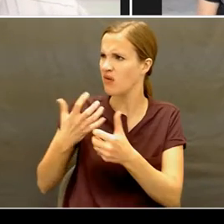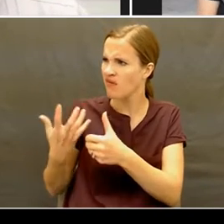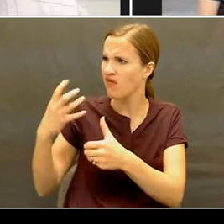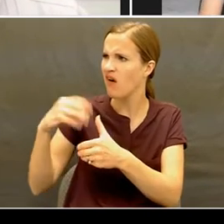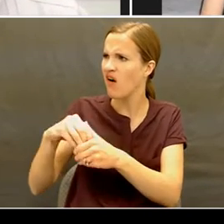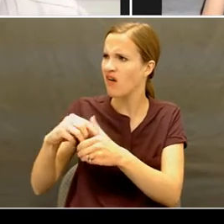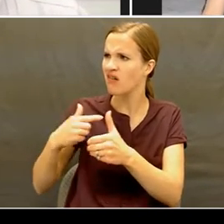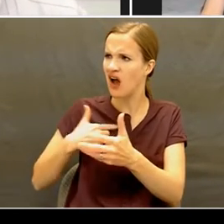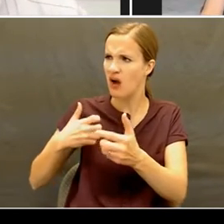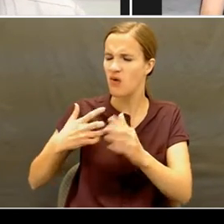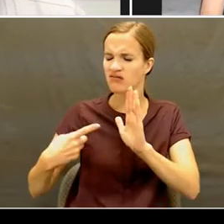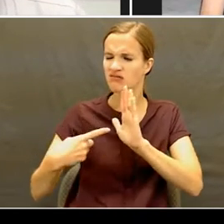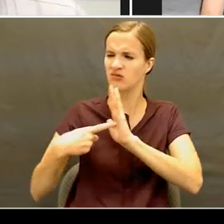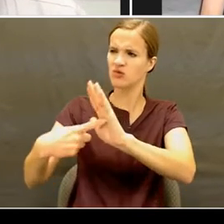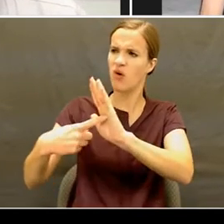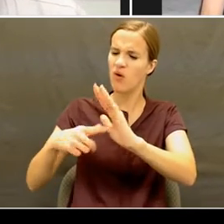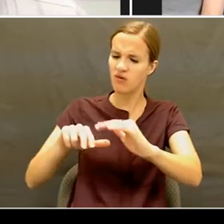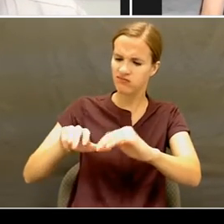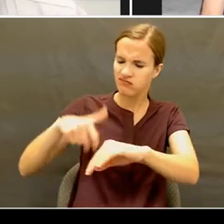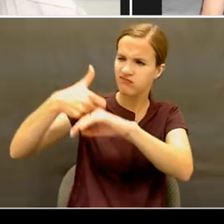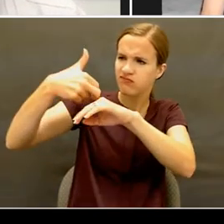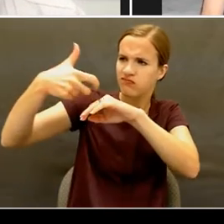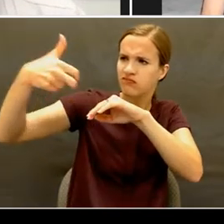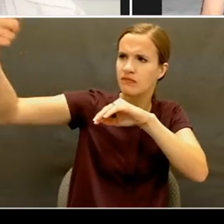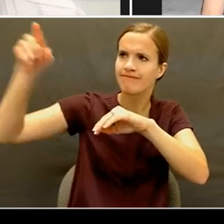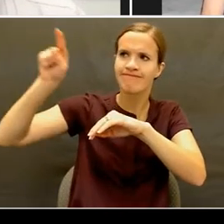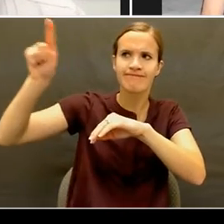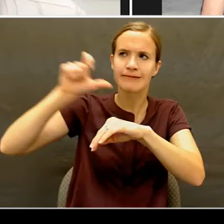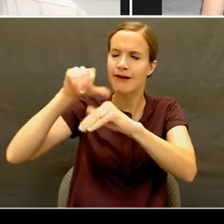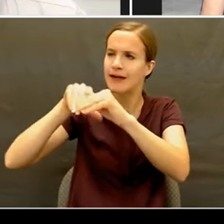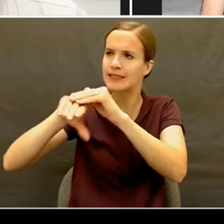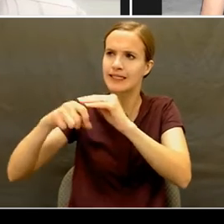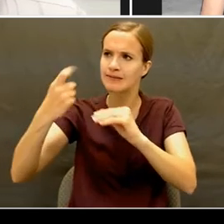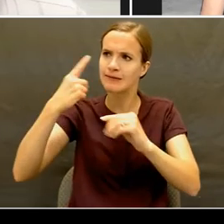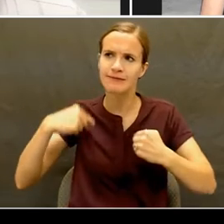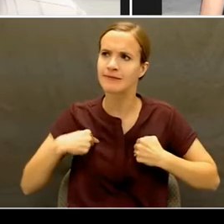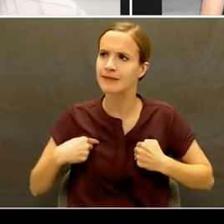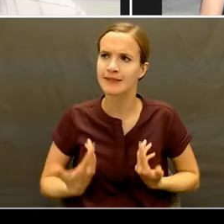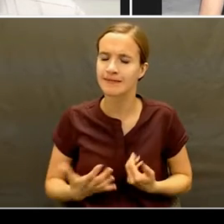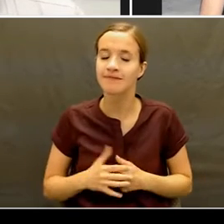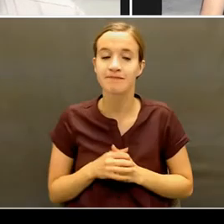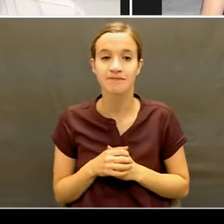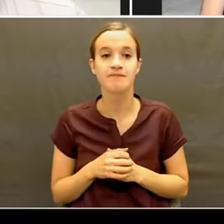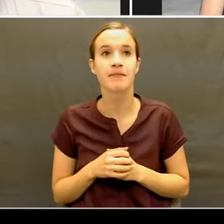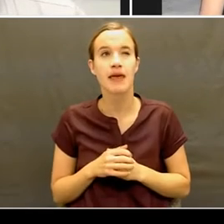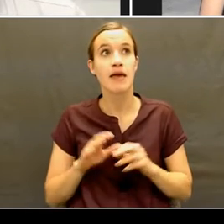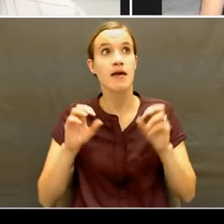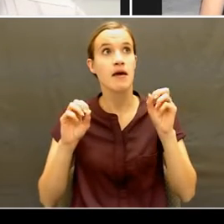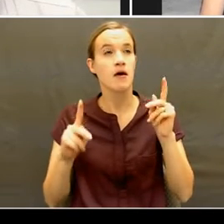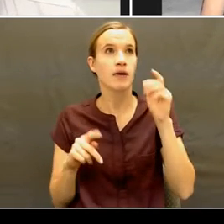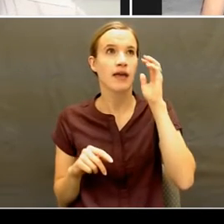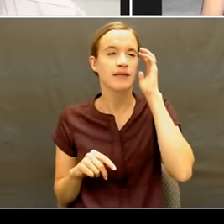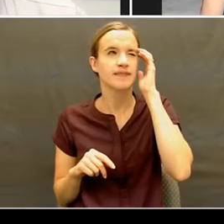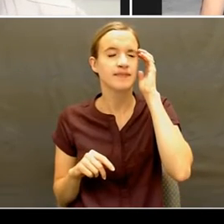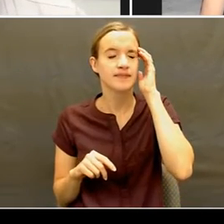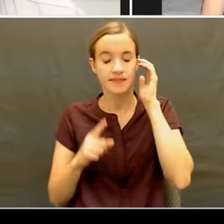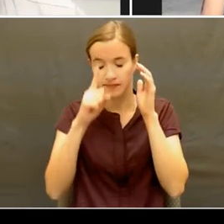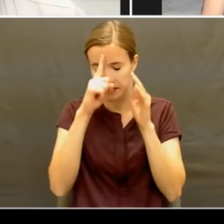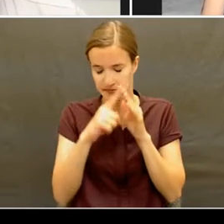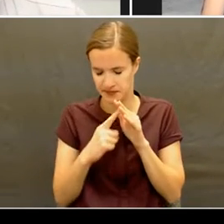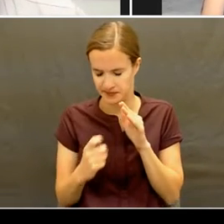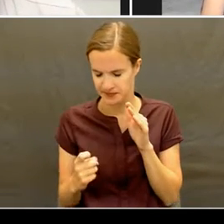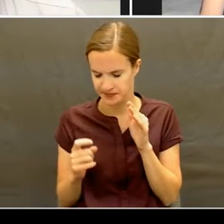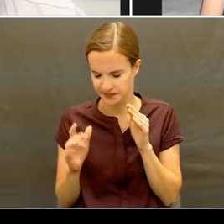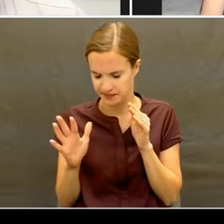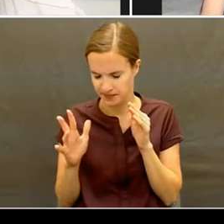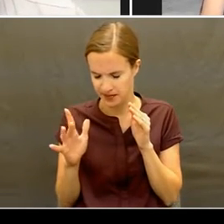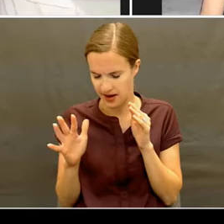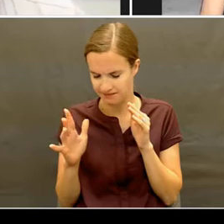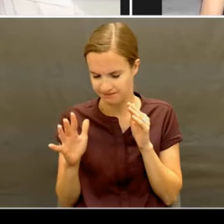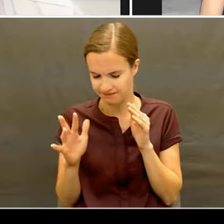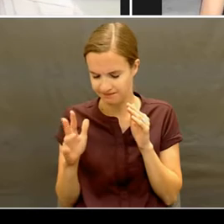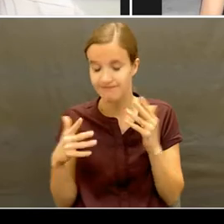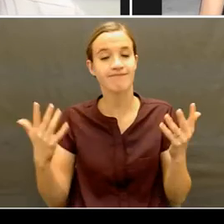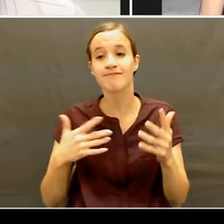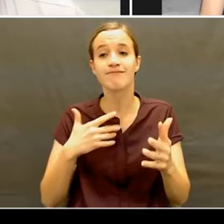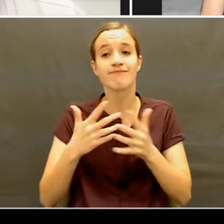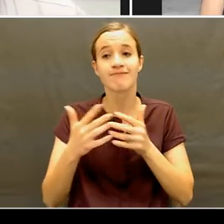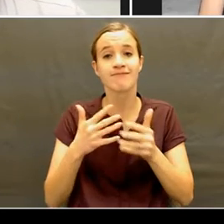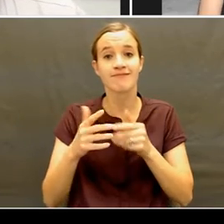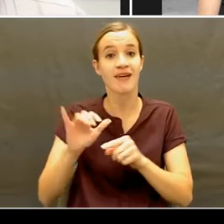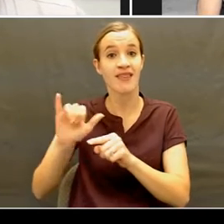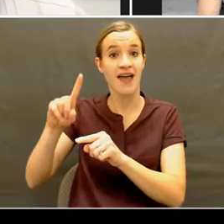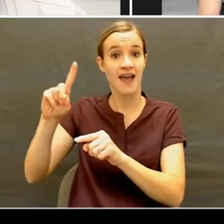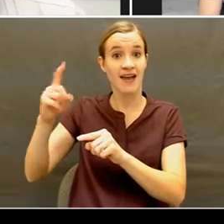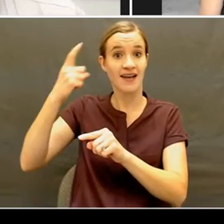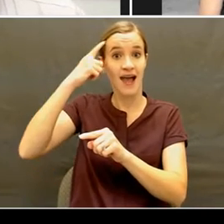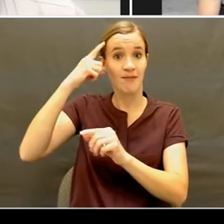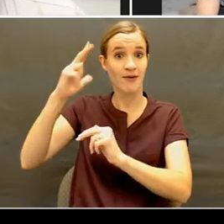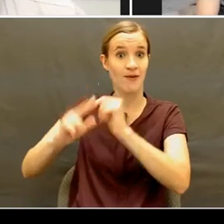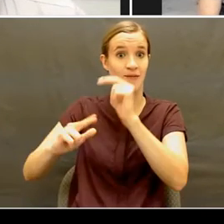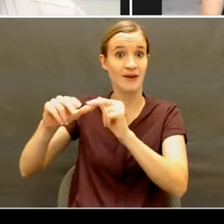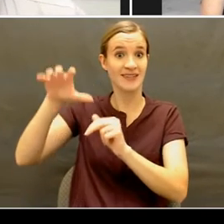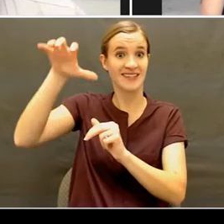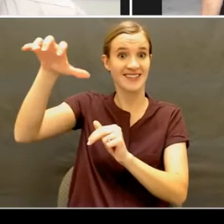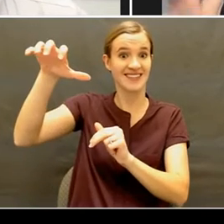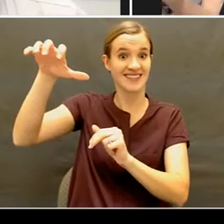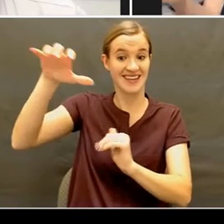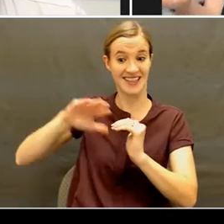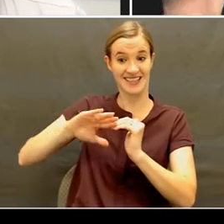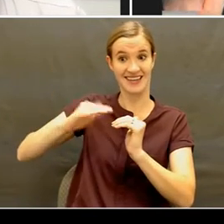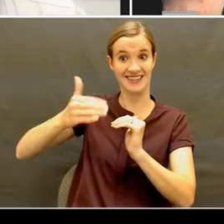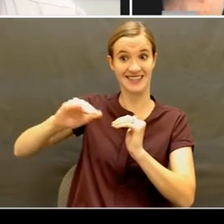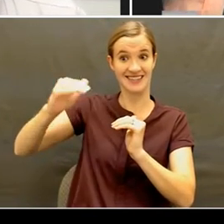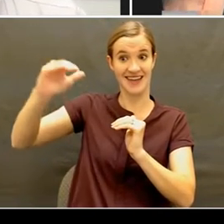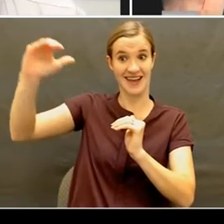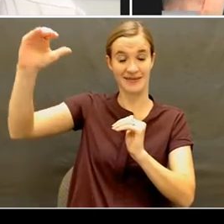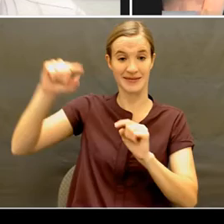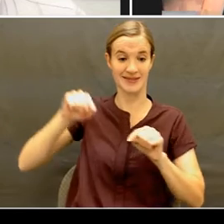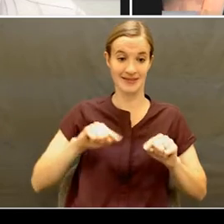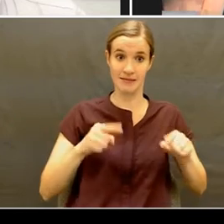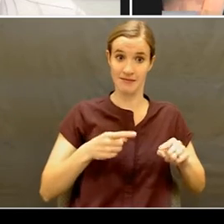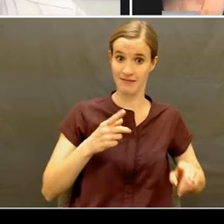anyhow. Okay, we had the crawl at uh, anyhow, the crawl was interesting. Awesome, because it was